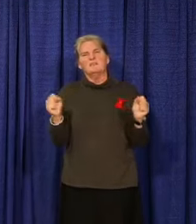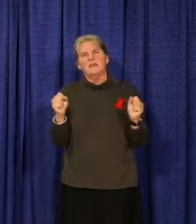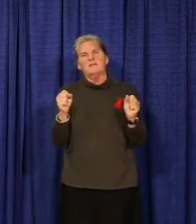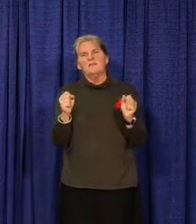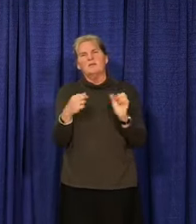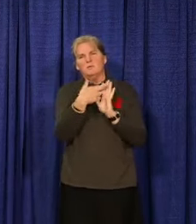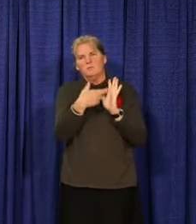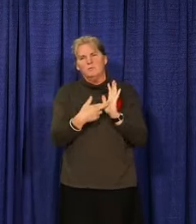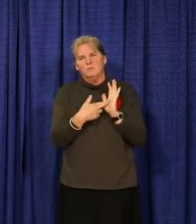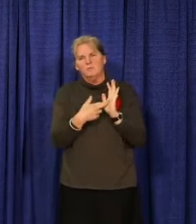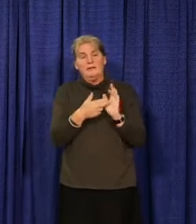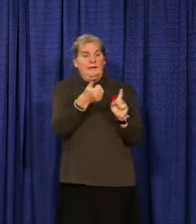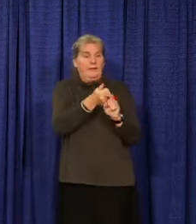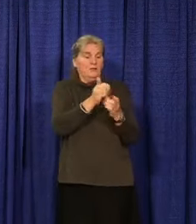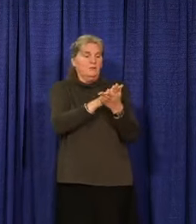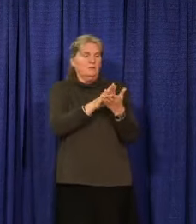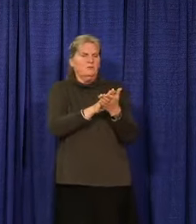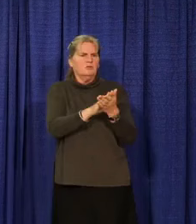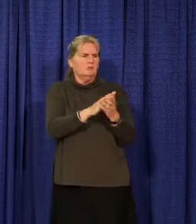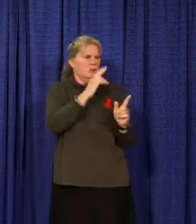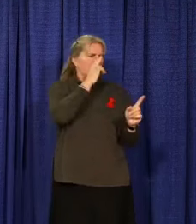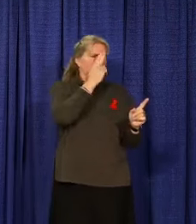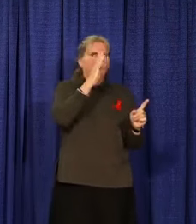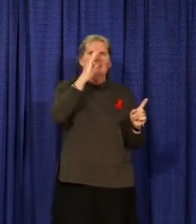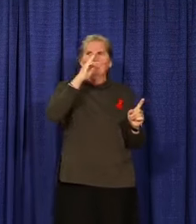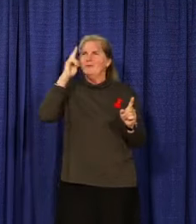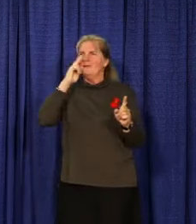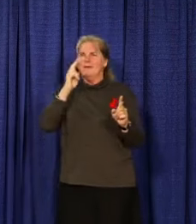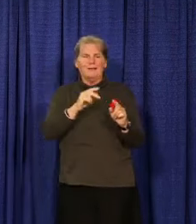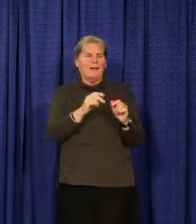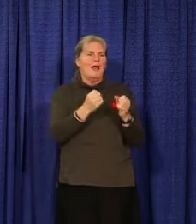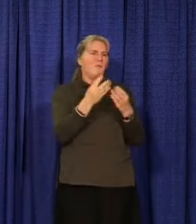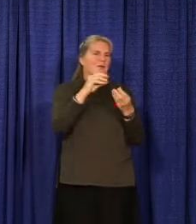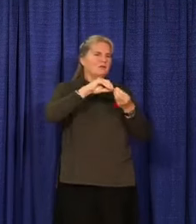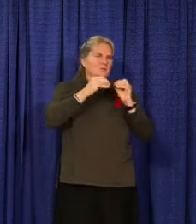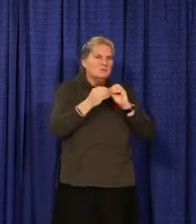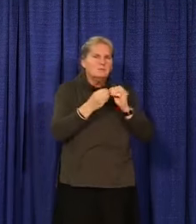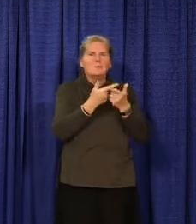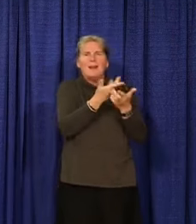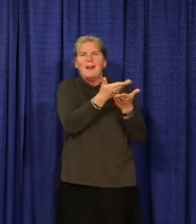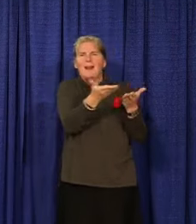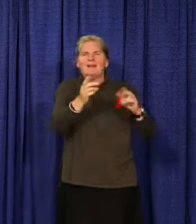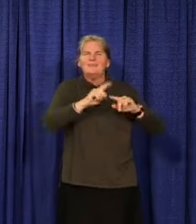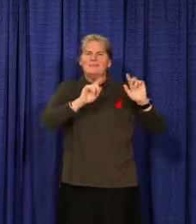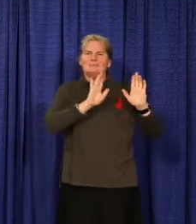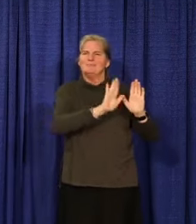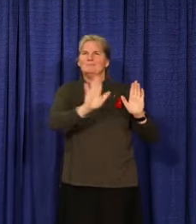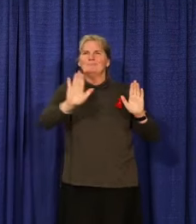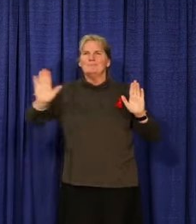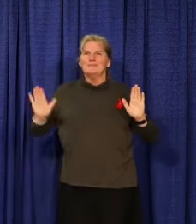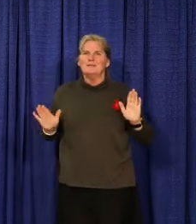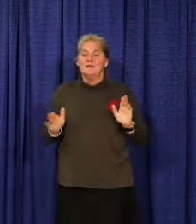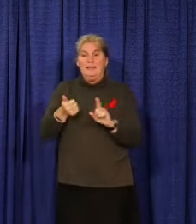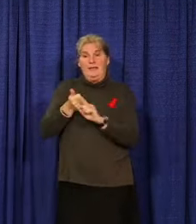practices, each school is also unique in its size and layout and student population.